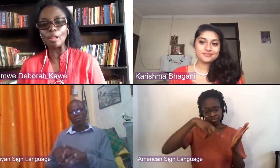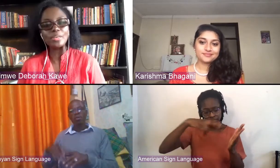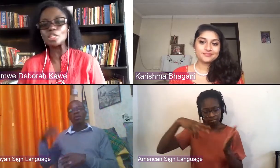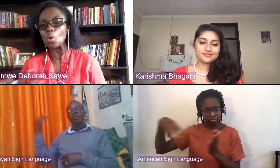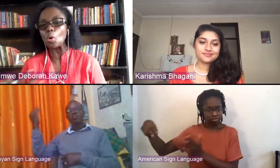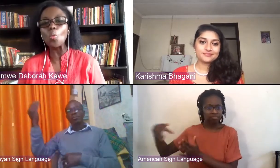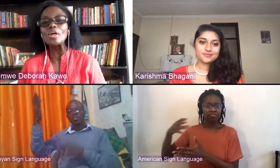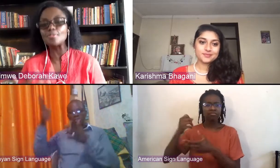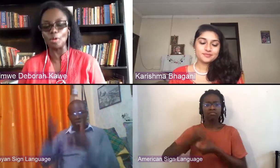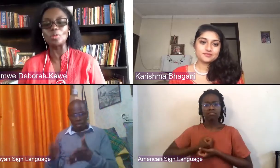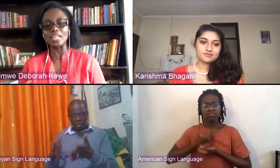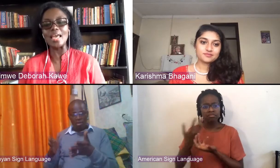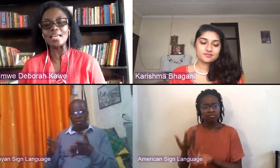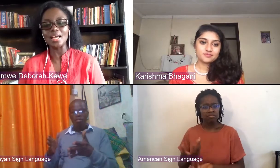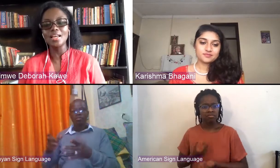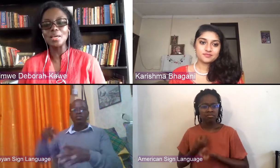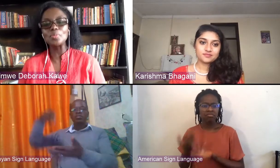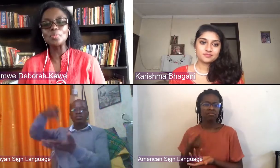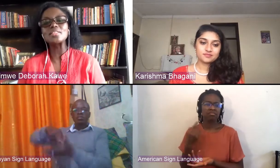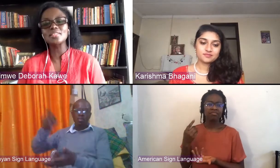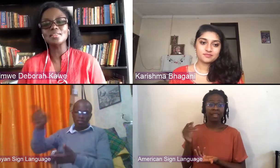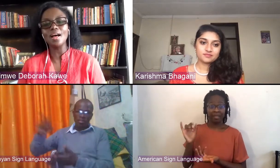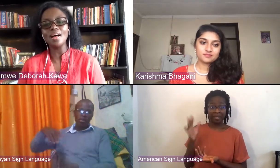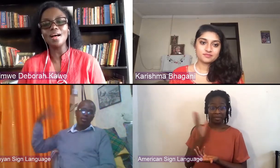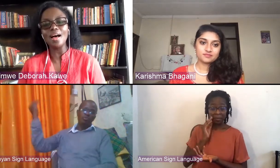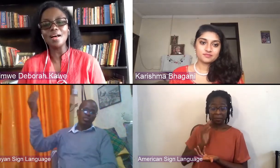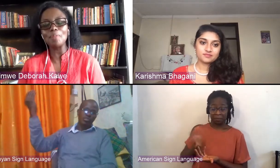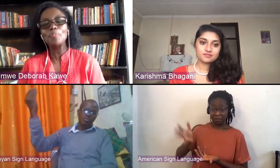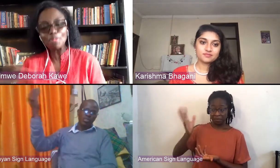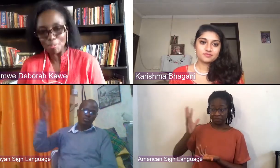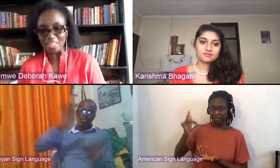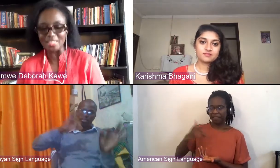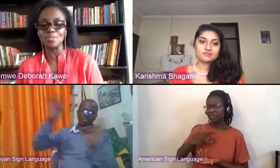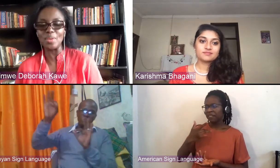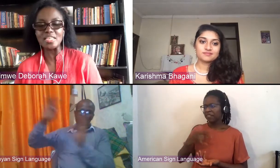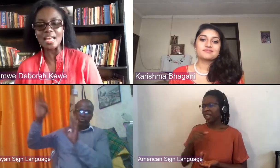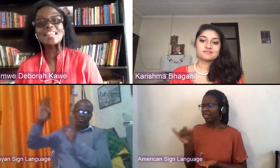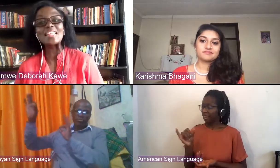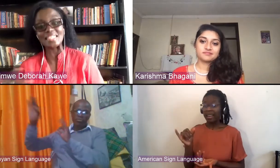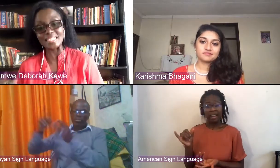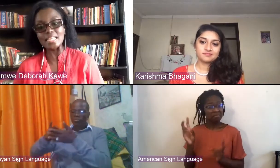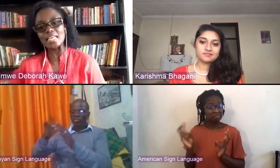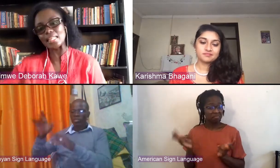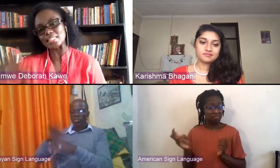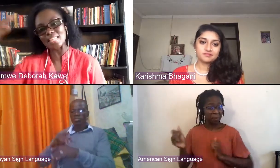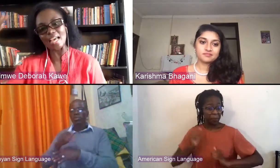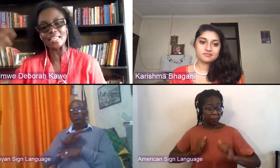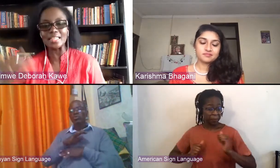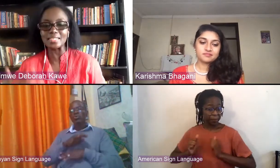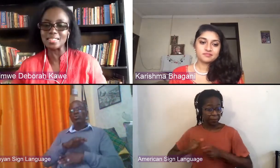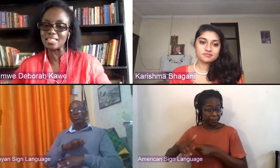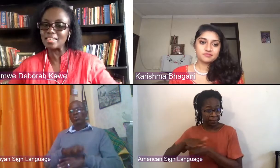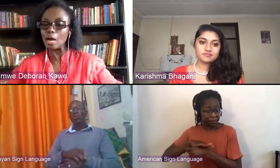it always felt like it was a performance space. And then the singing, the standing, the sitting down